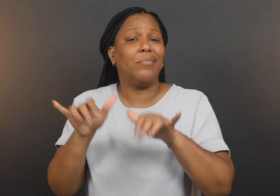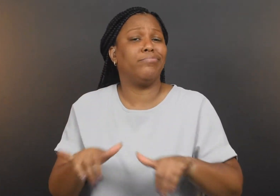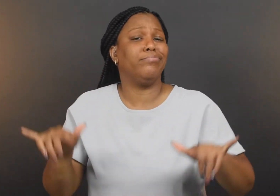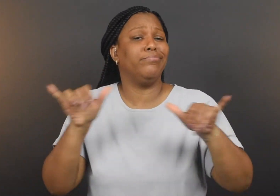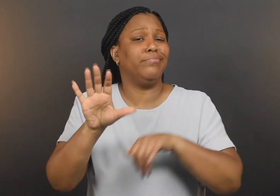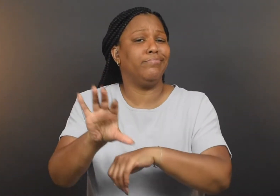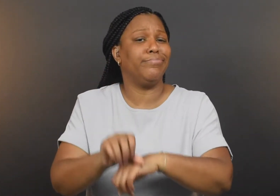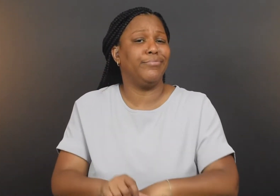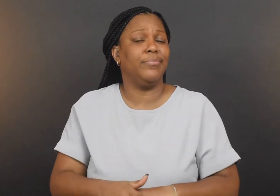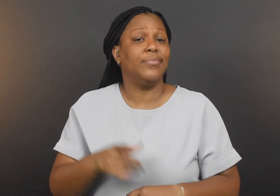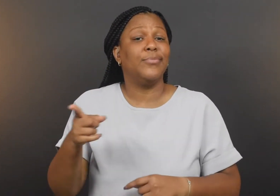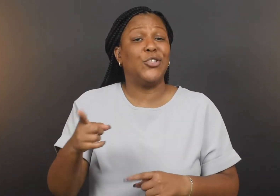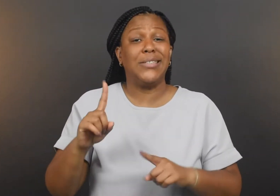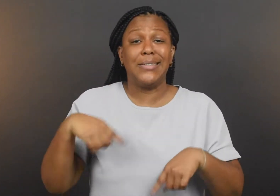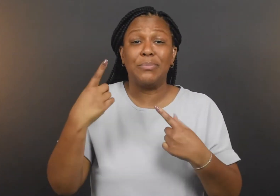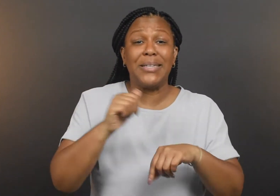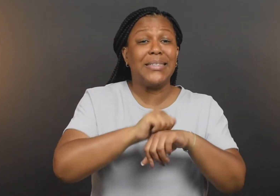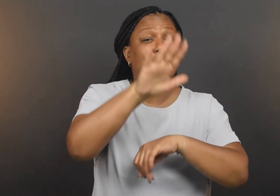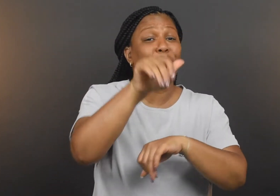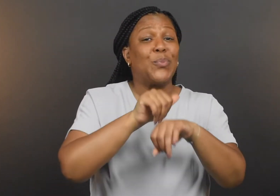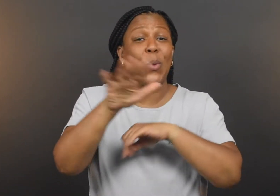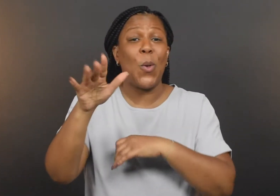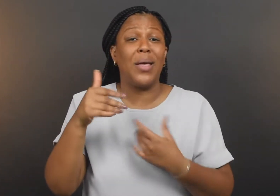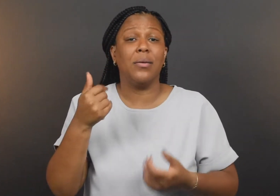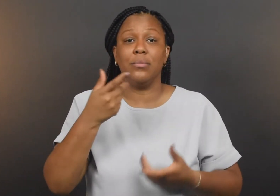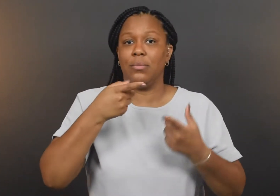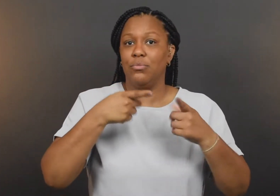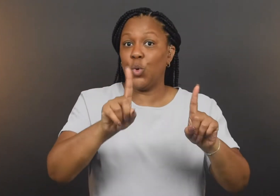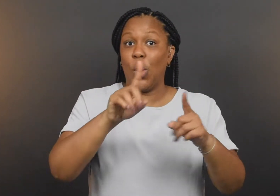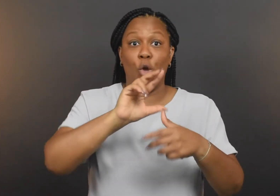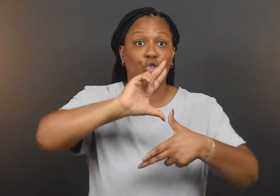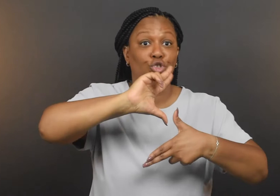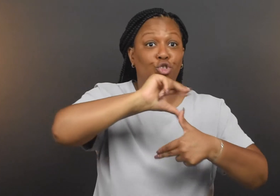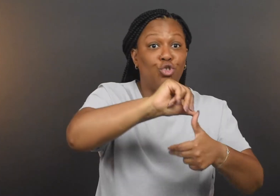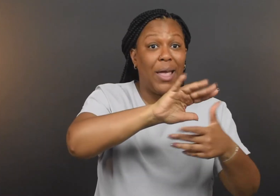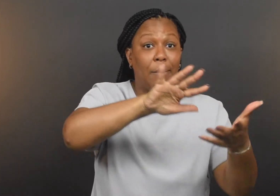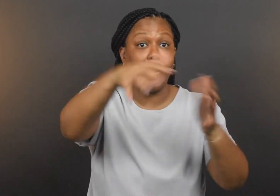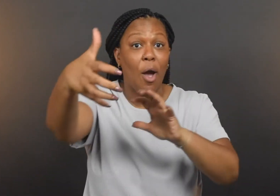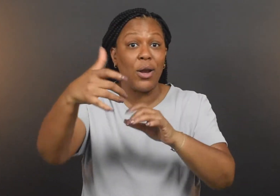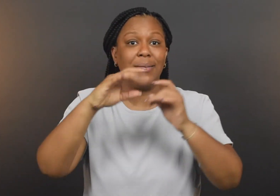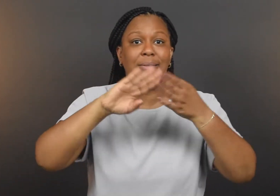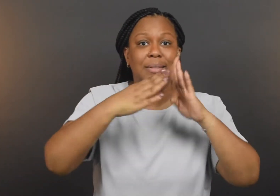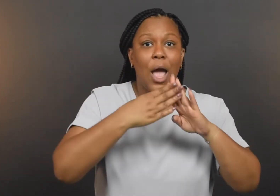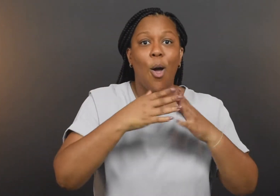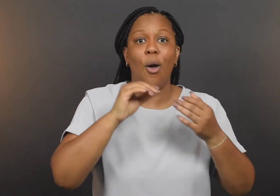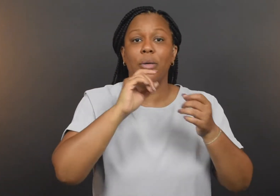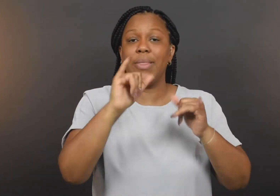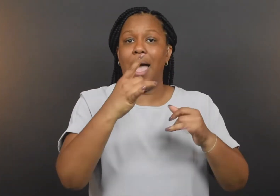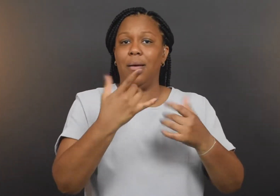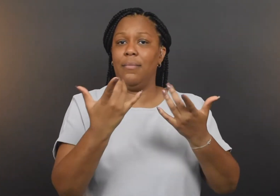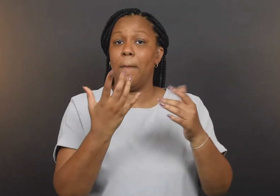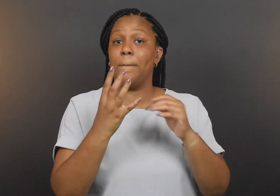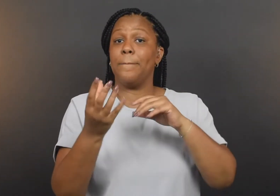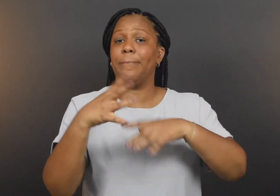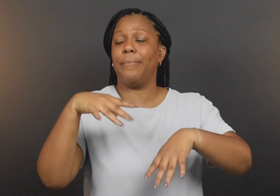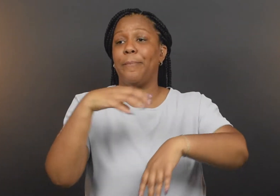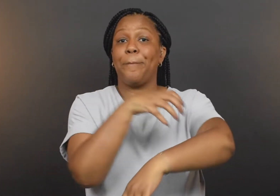She has deployed often to hurricane-battered towns that lacked power or water service before.